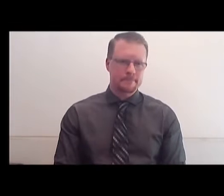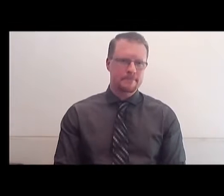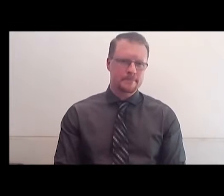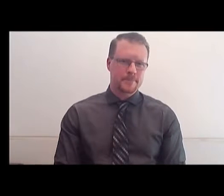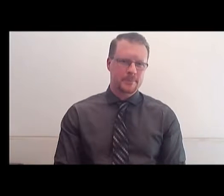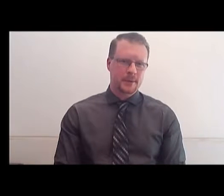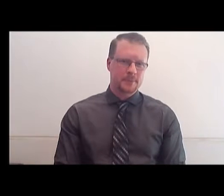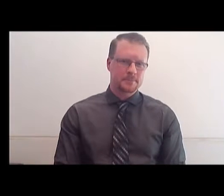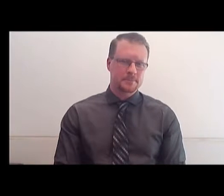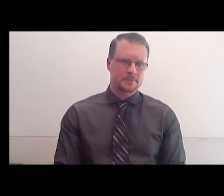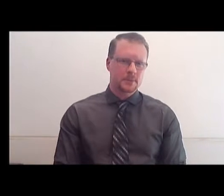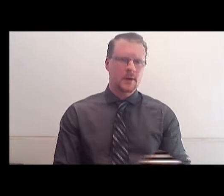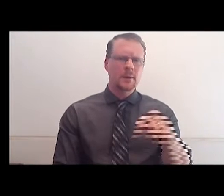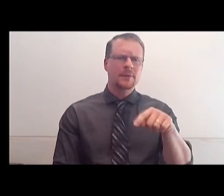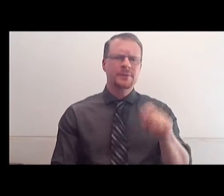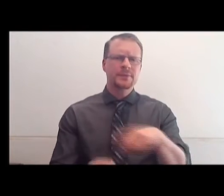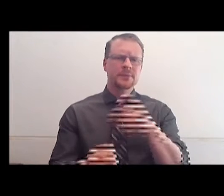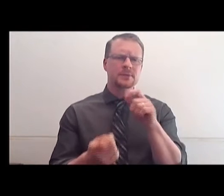with disabilities within the medical literature.